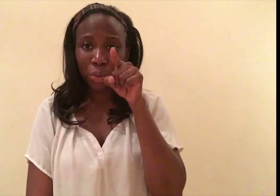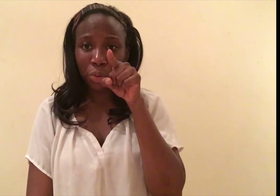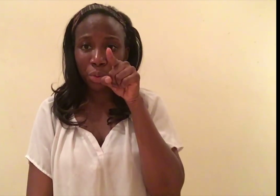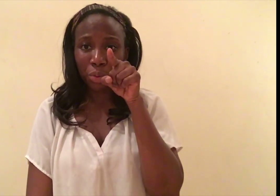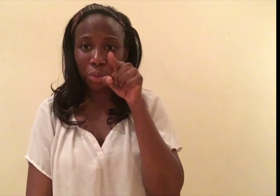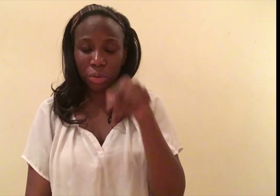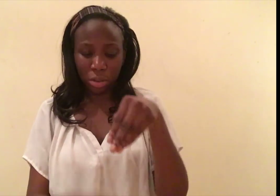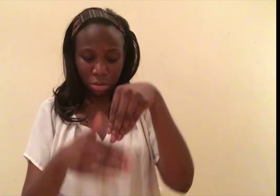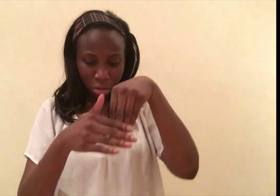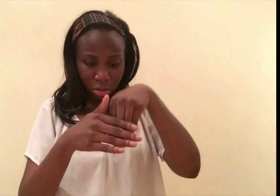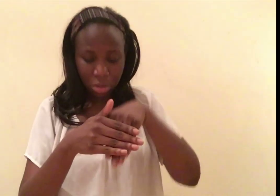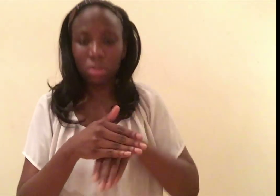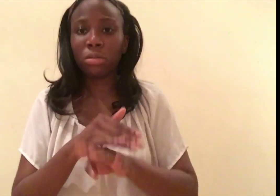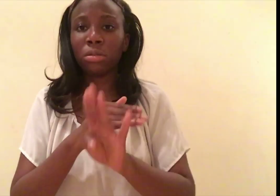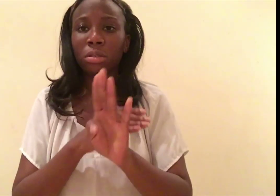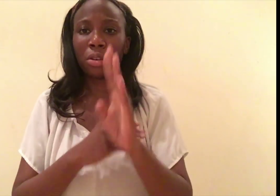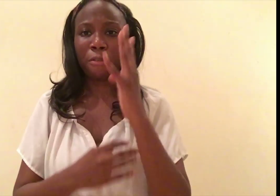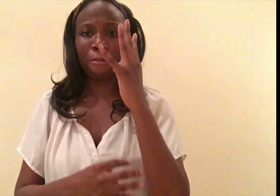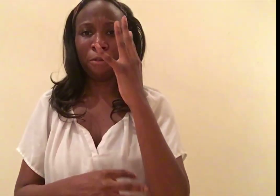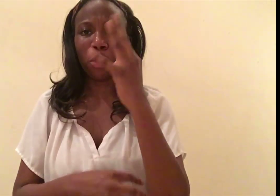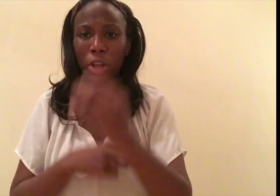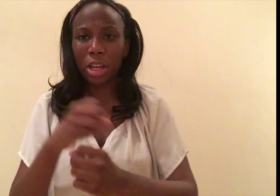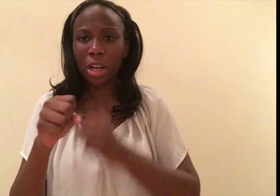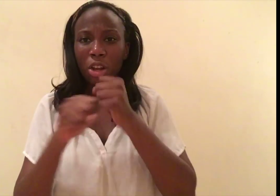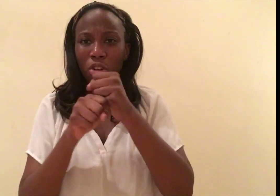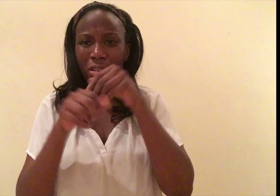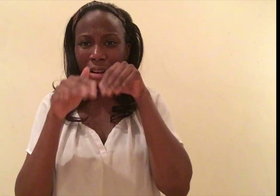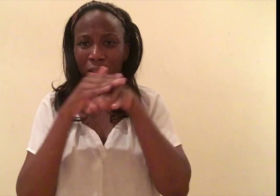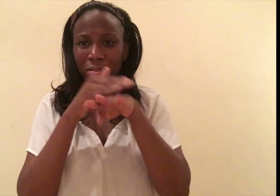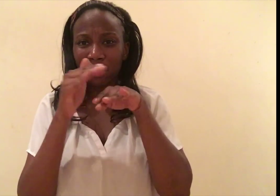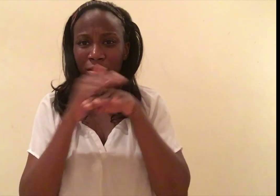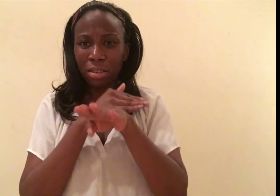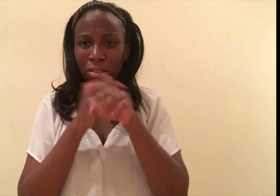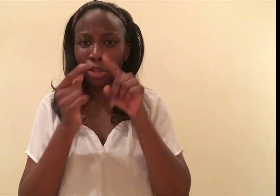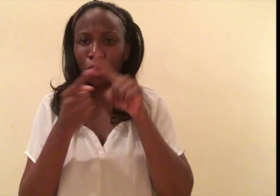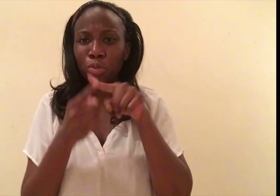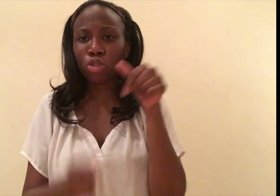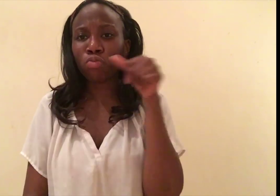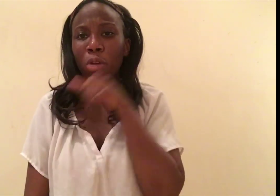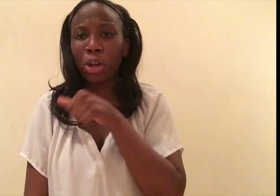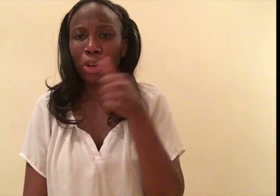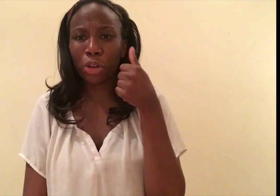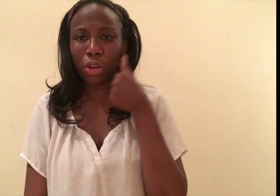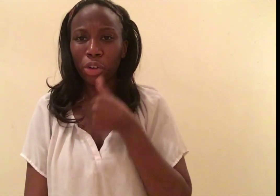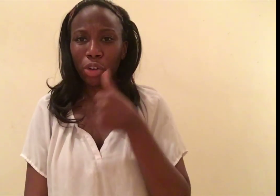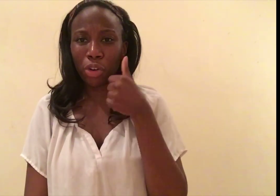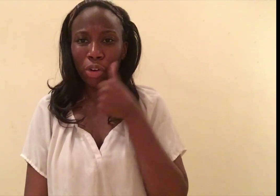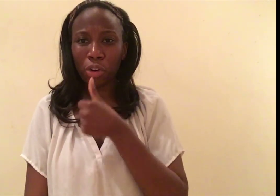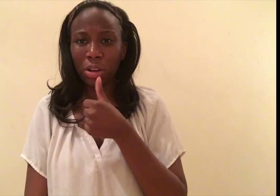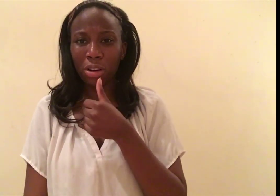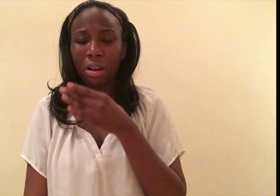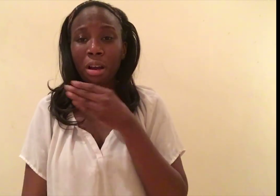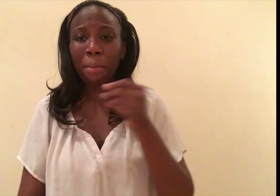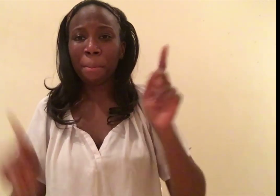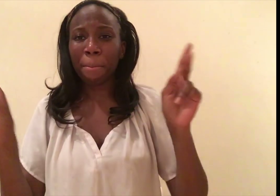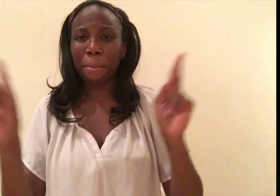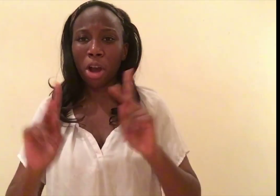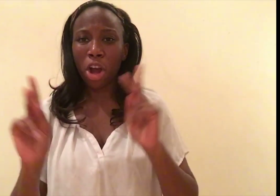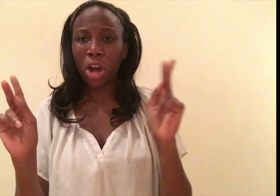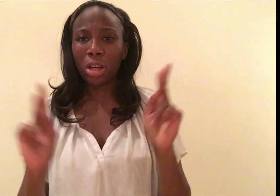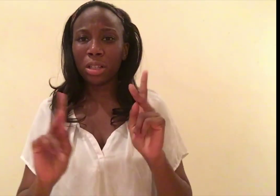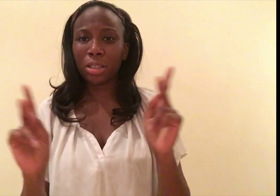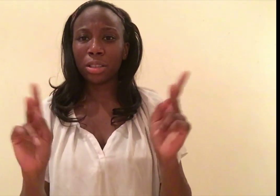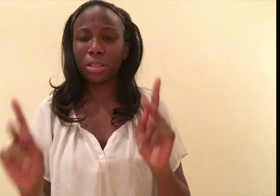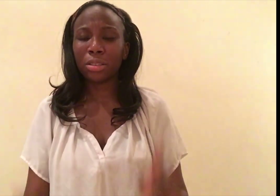You were about to enter four years of access to drunk girls and parties,